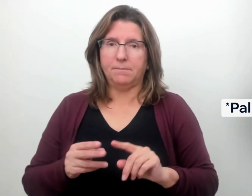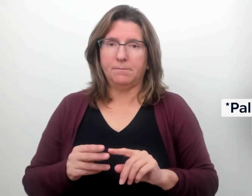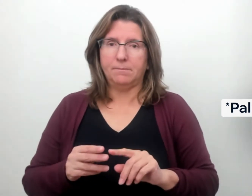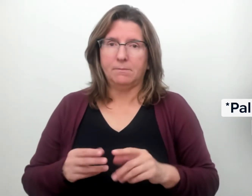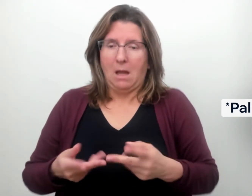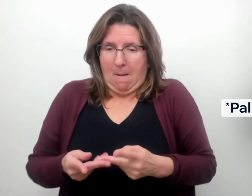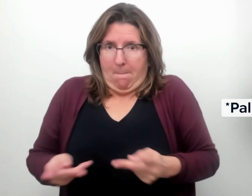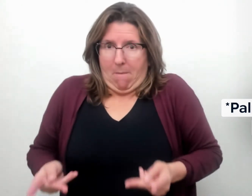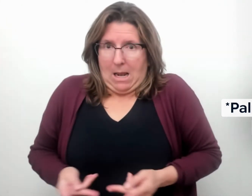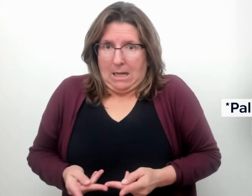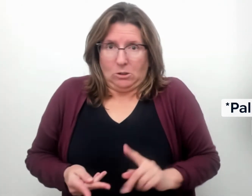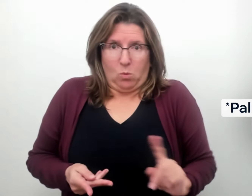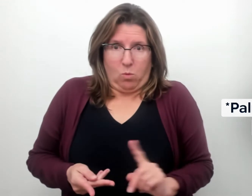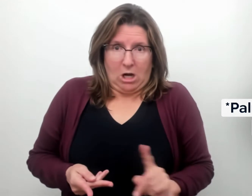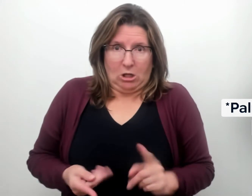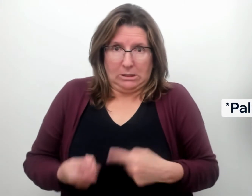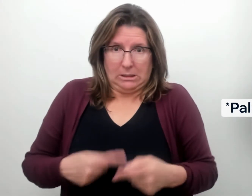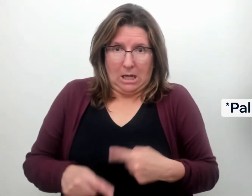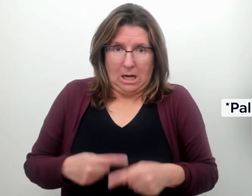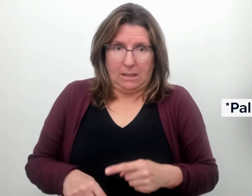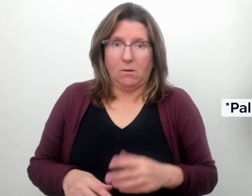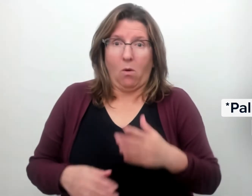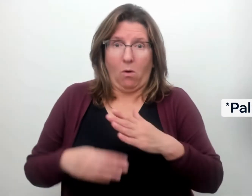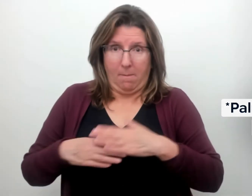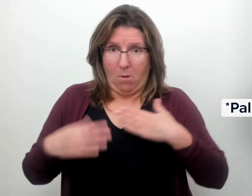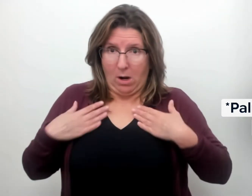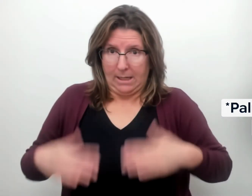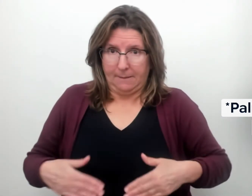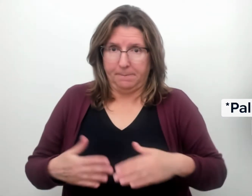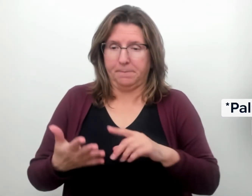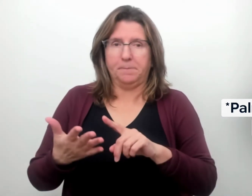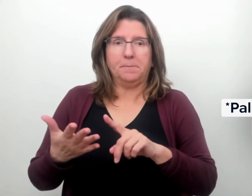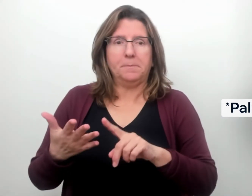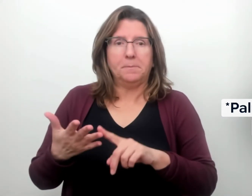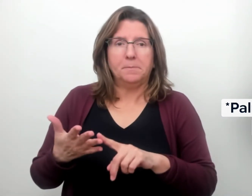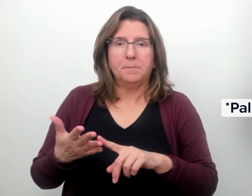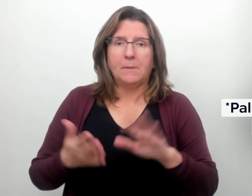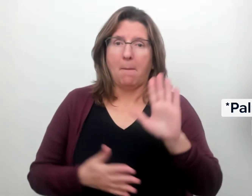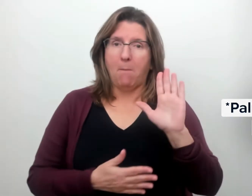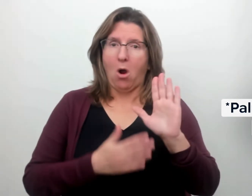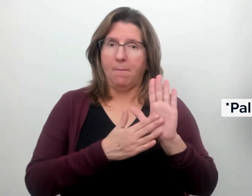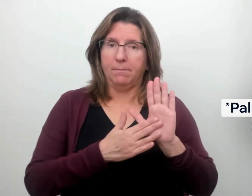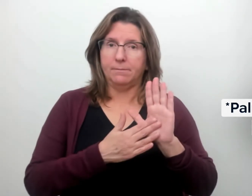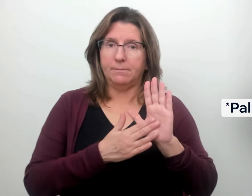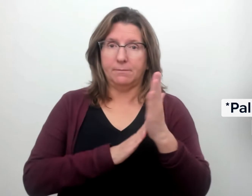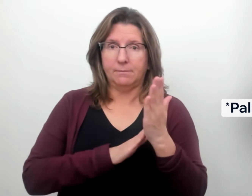location - - where the sign is actually produced